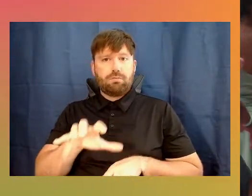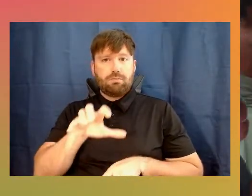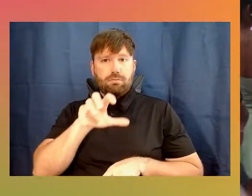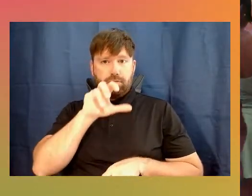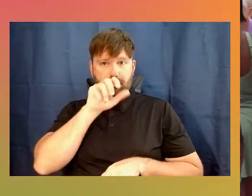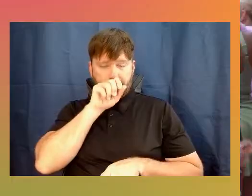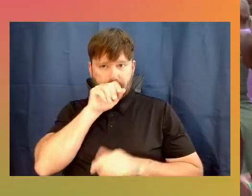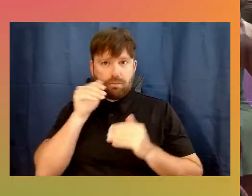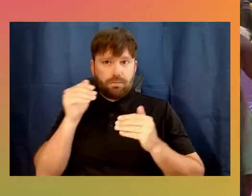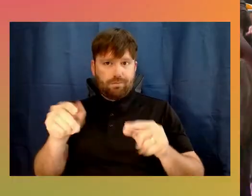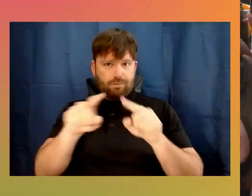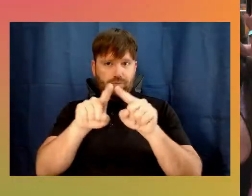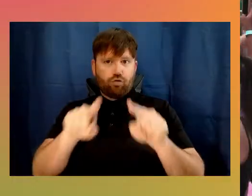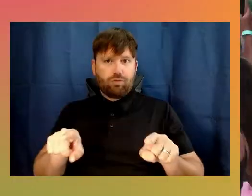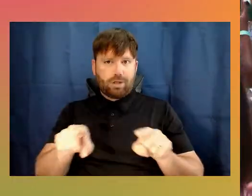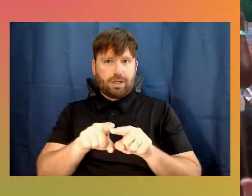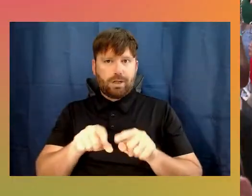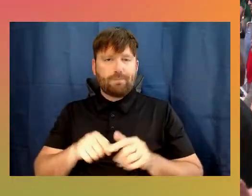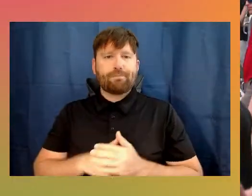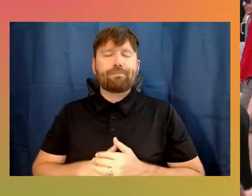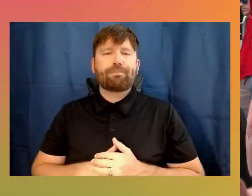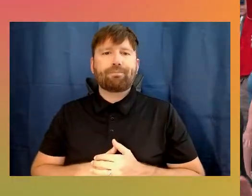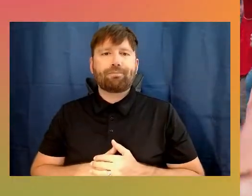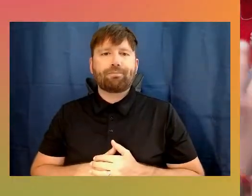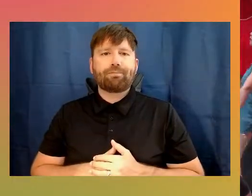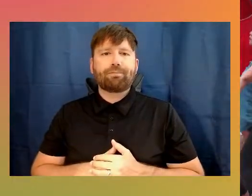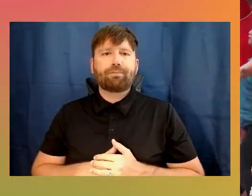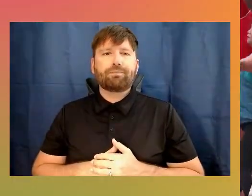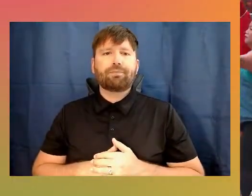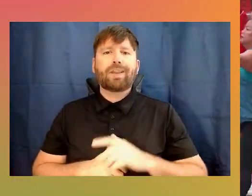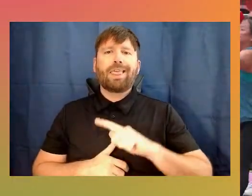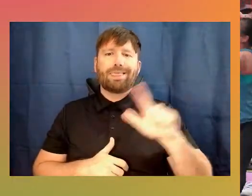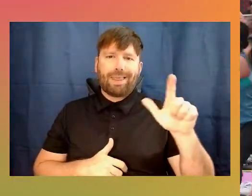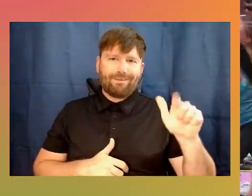BIG BREATH IN.